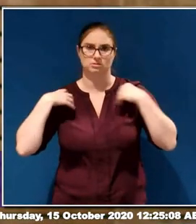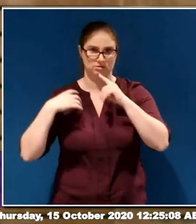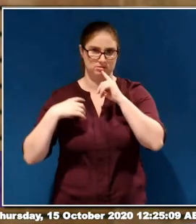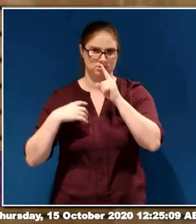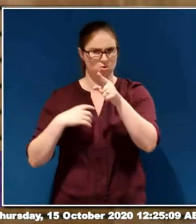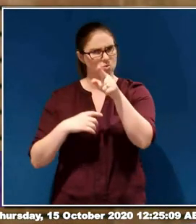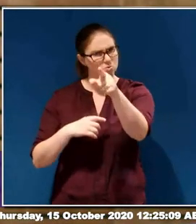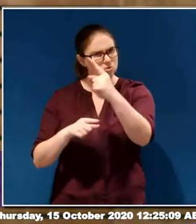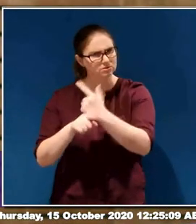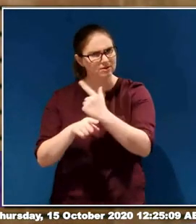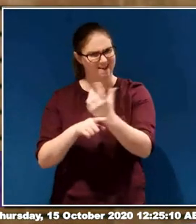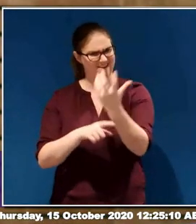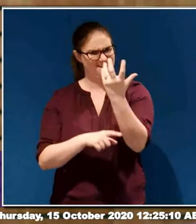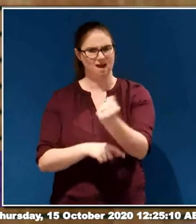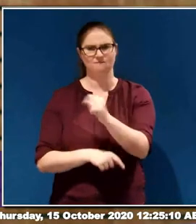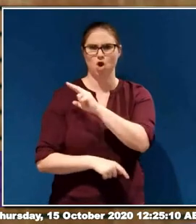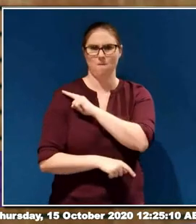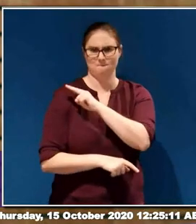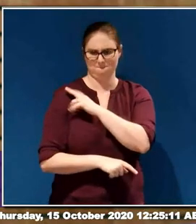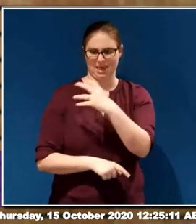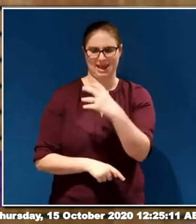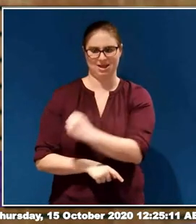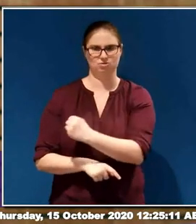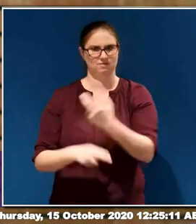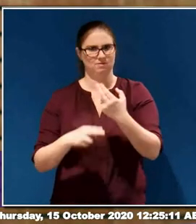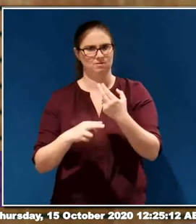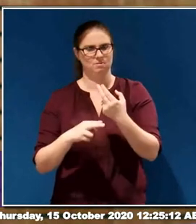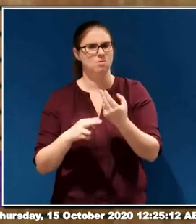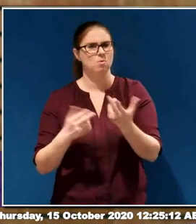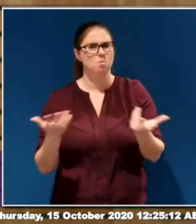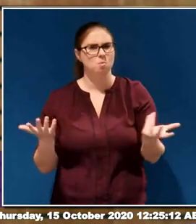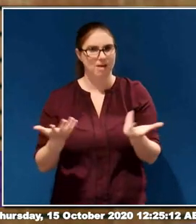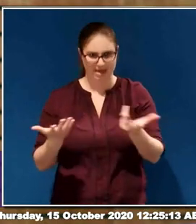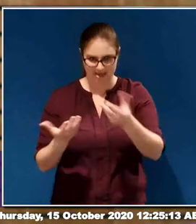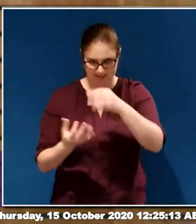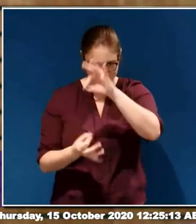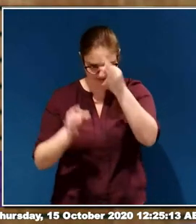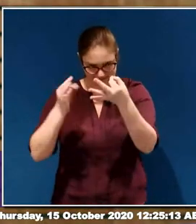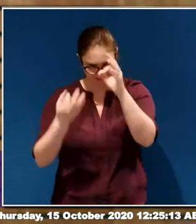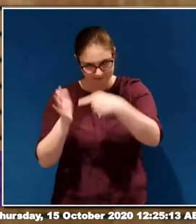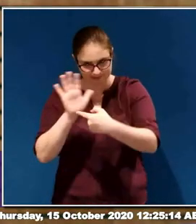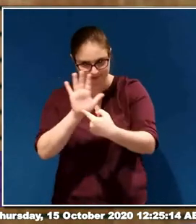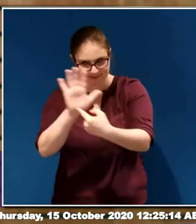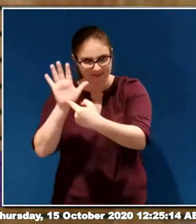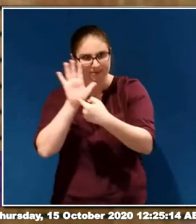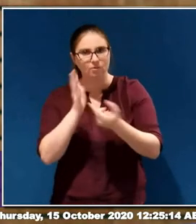Where is that obligation contained in writing? It's not in writing.